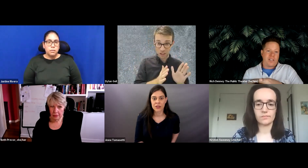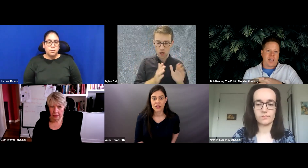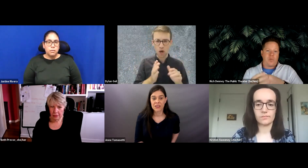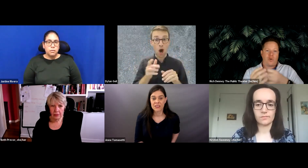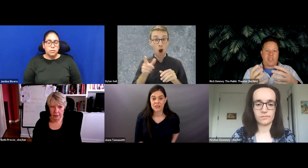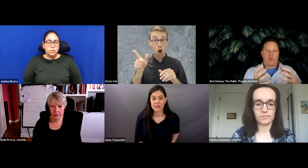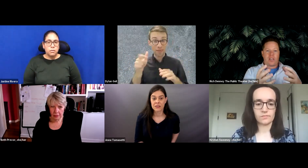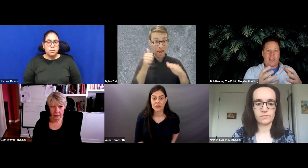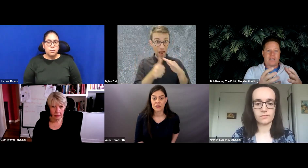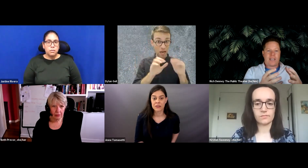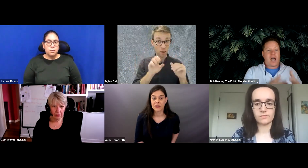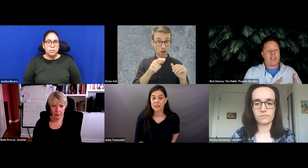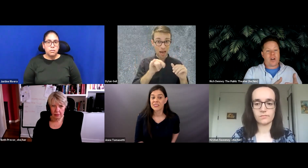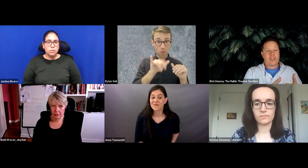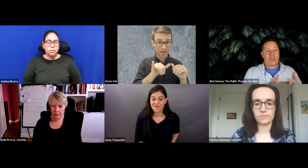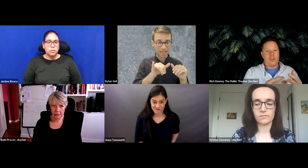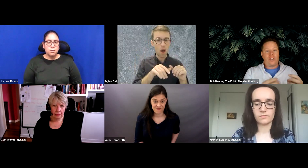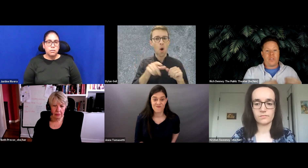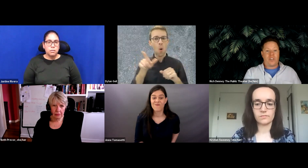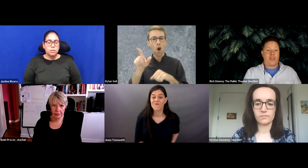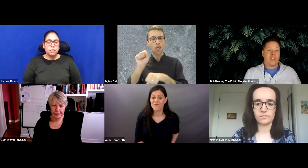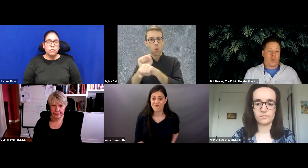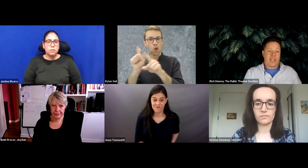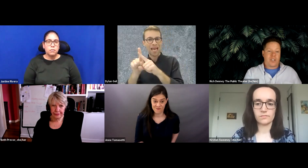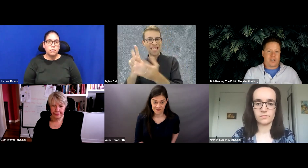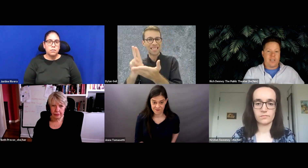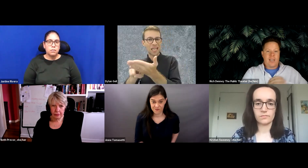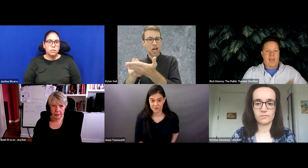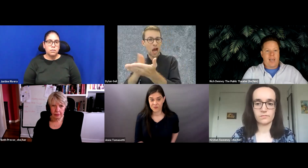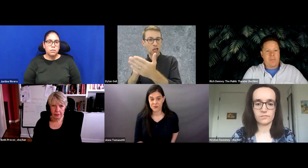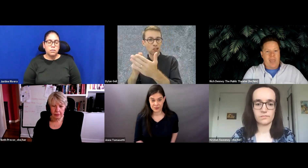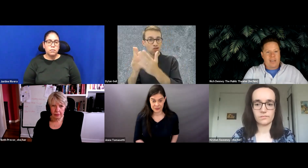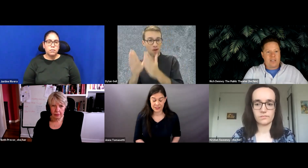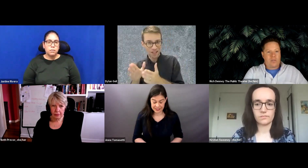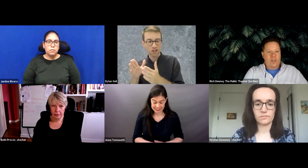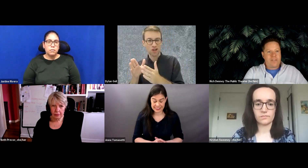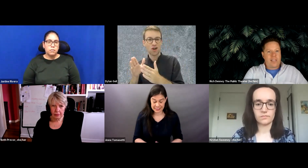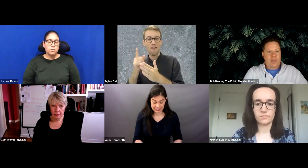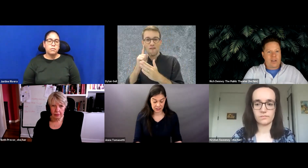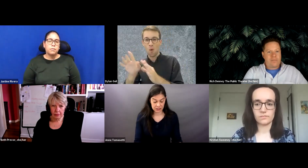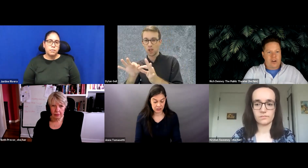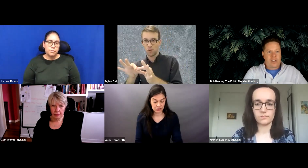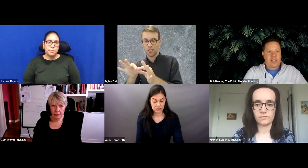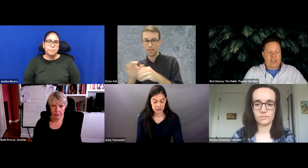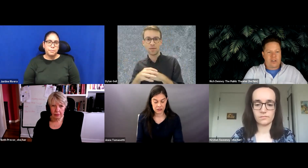point in time, or are they working as a contractor who is doing interpretation?" And we felt like we had a very clear